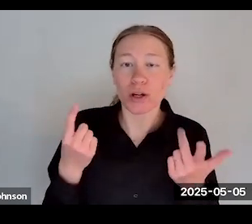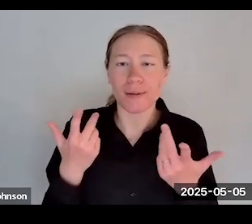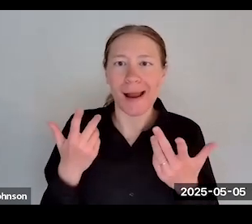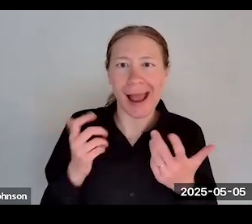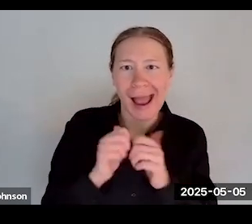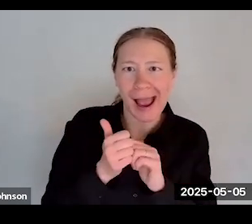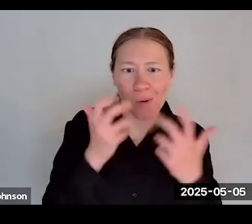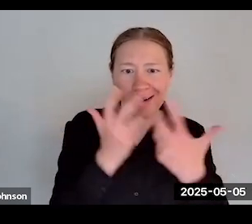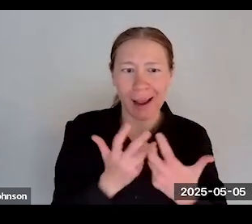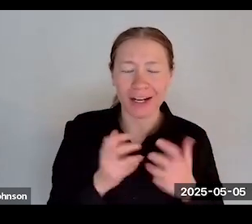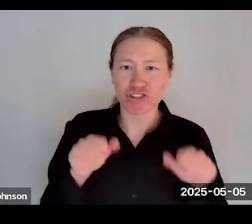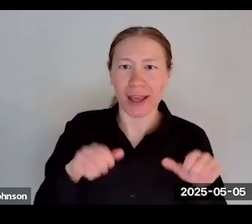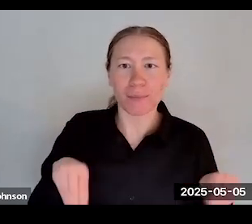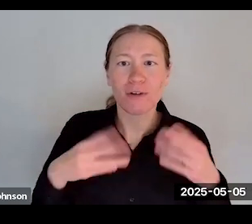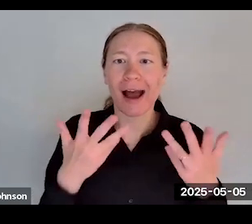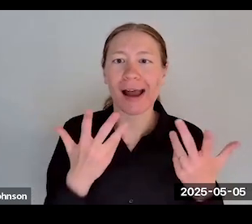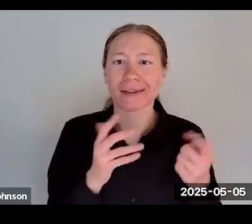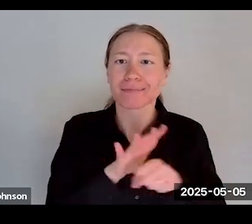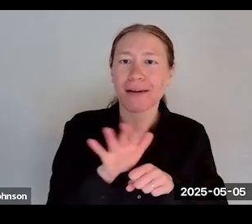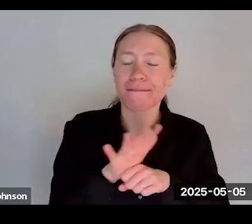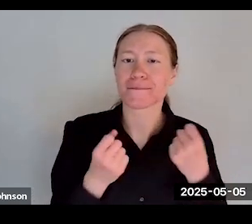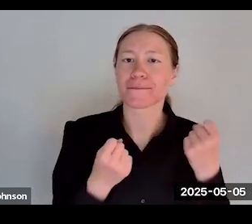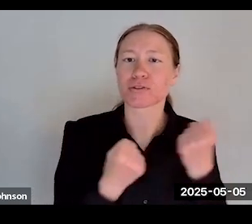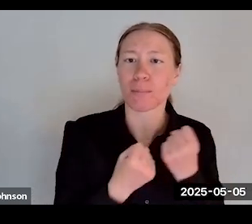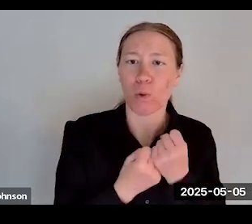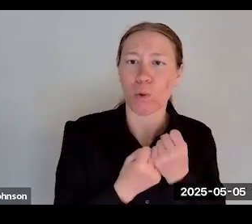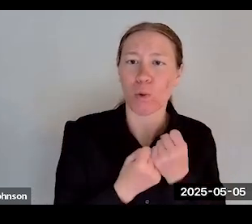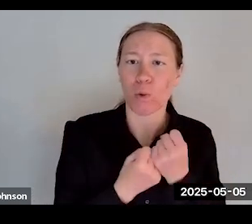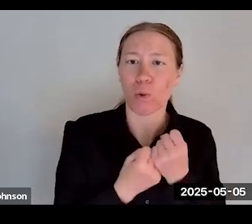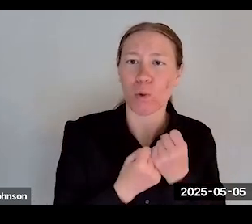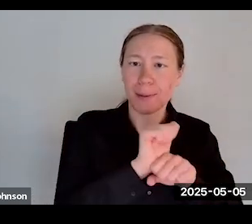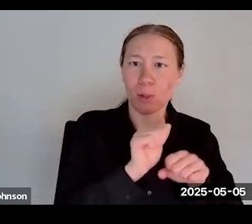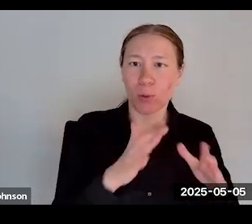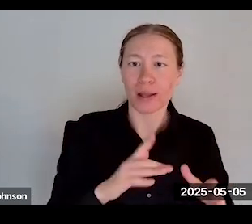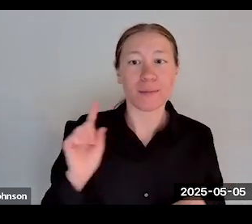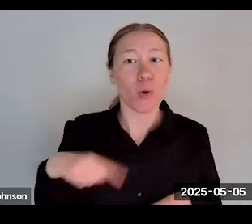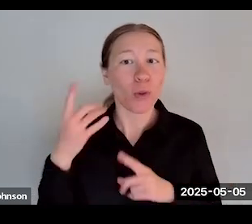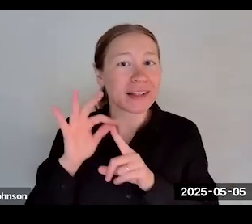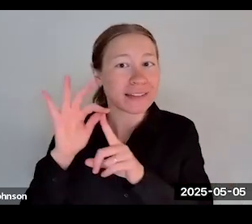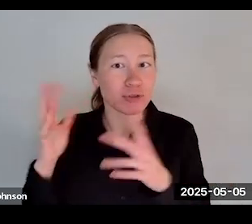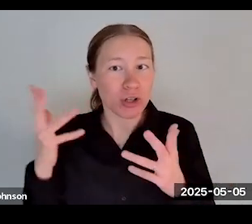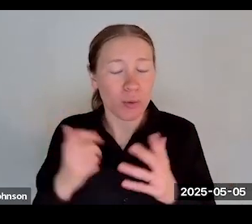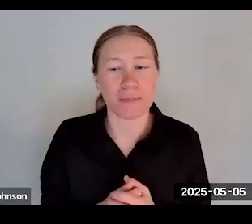with the support they're looking for. The only exceptions to a reasonable accommodation are as follows: